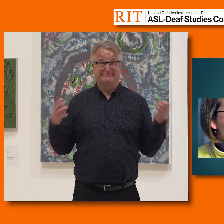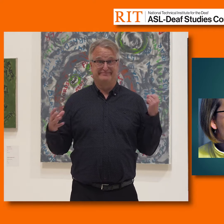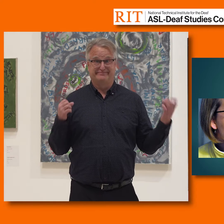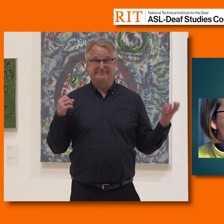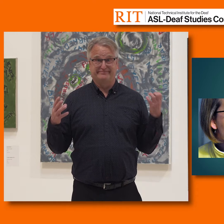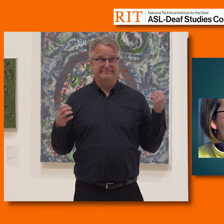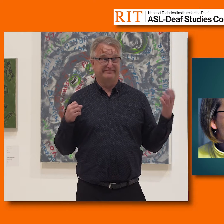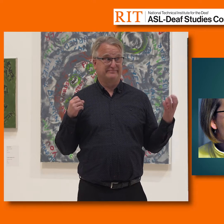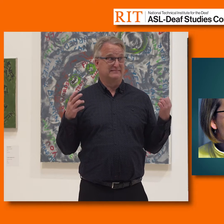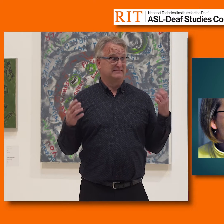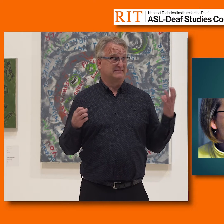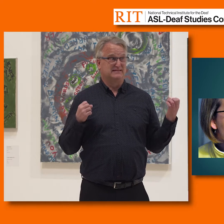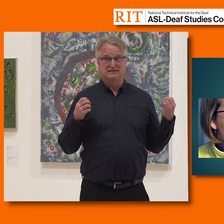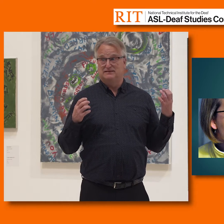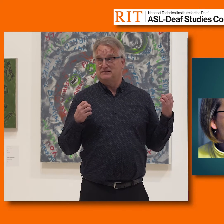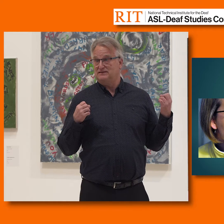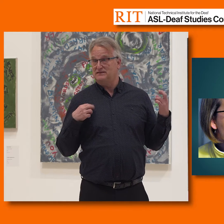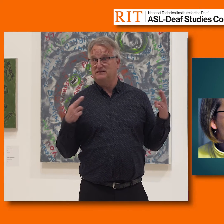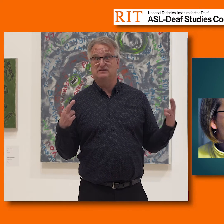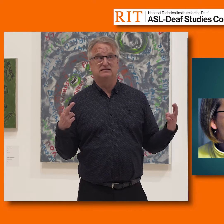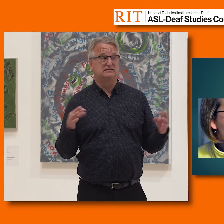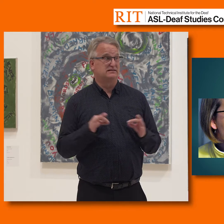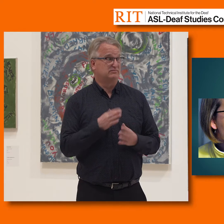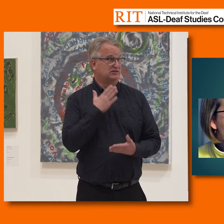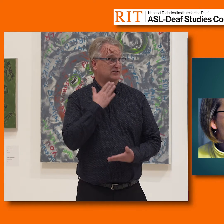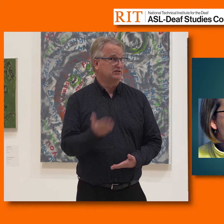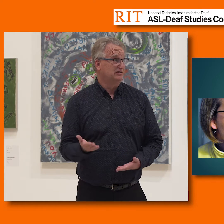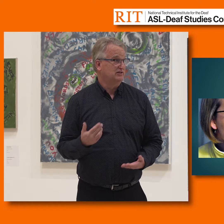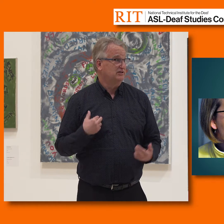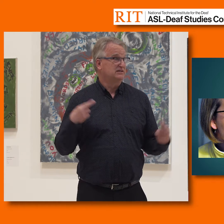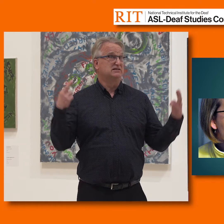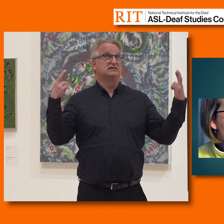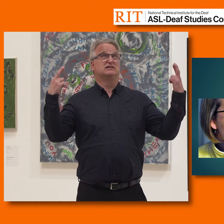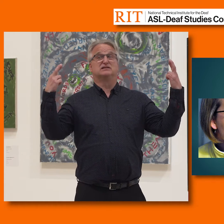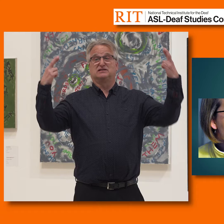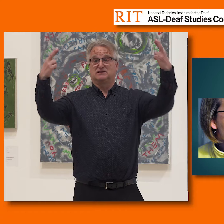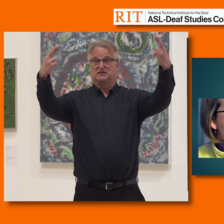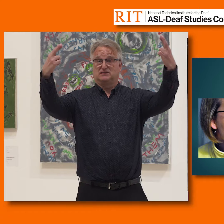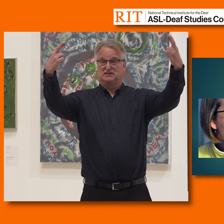Suppose you're presenting, and the only thing you can do is just hope that the interpreter